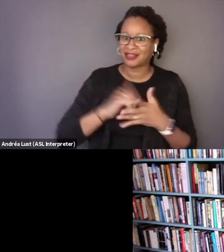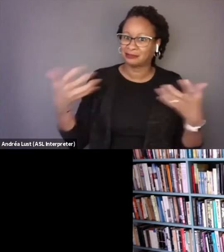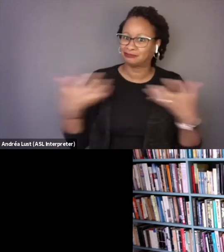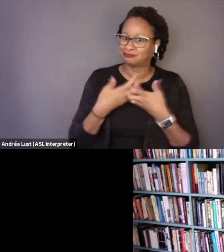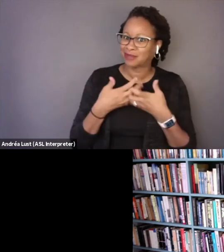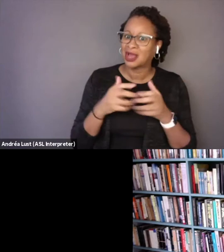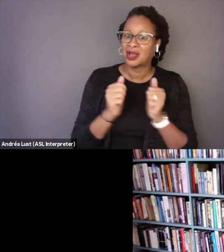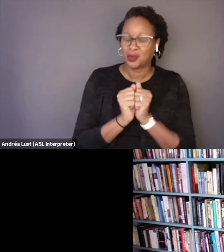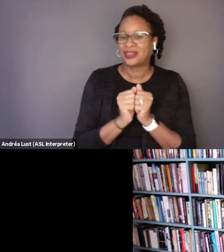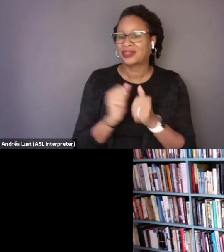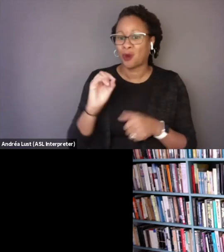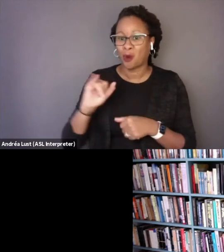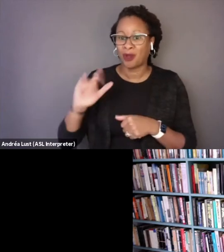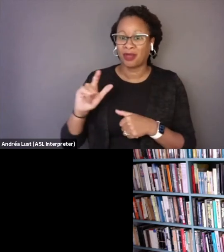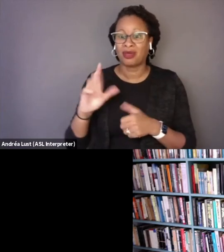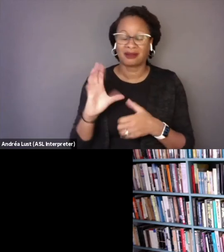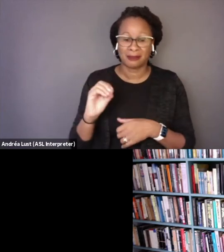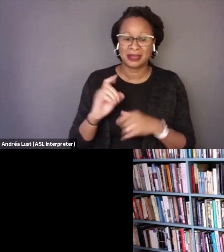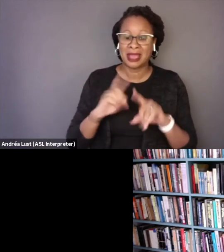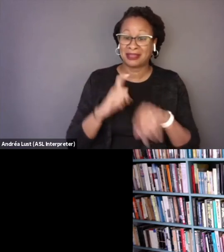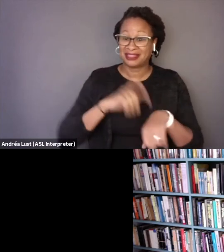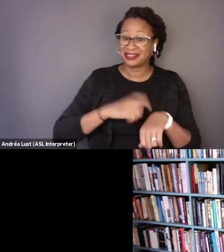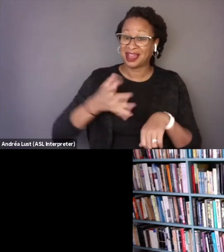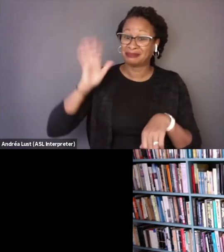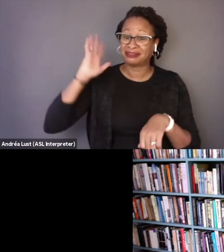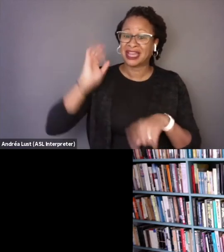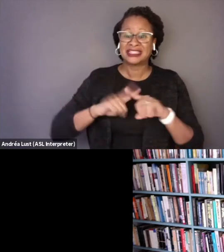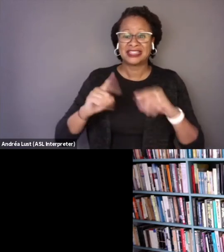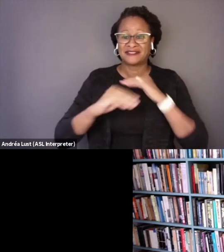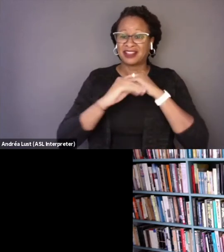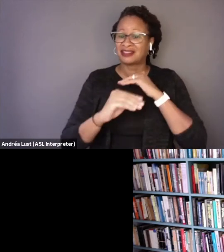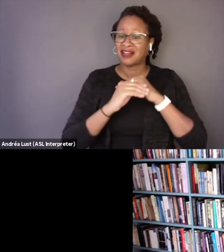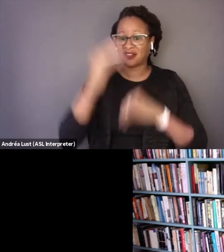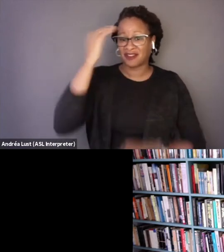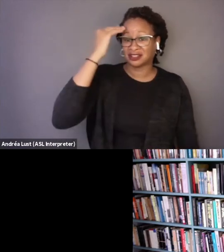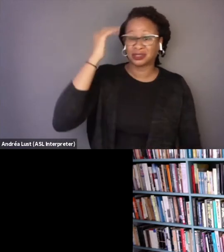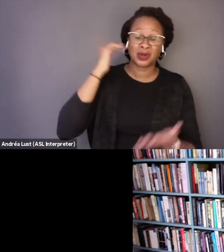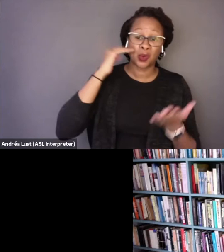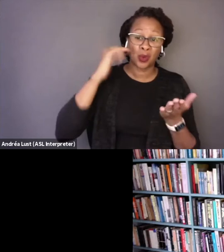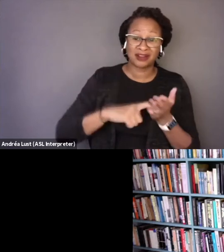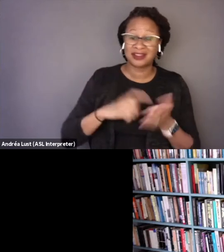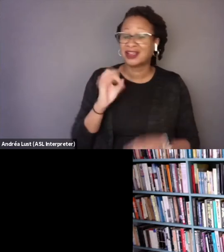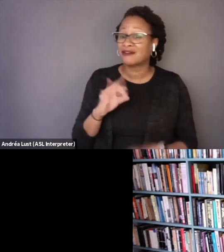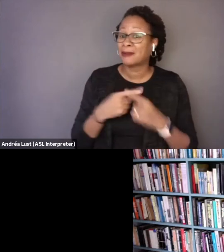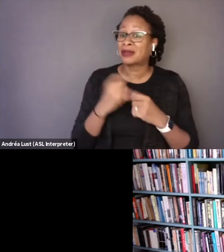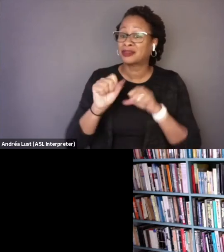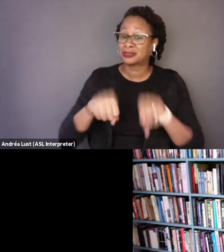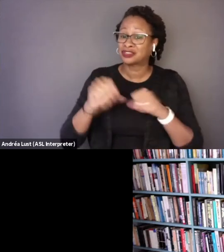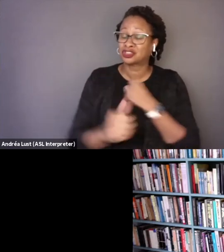but of course at that time there was a very different level of consciousness about the potential dangers of oil extraction,